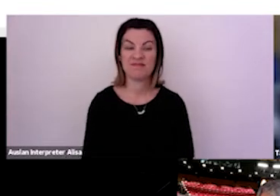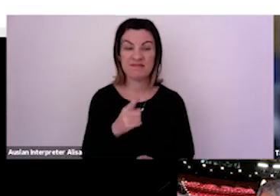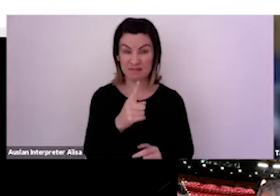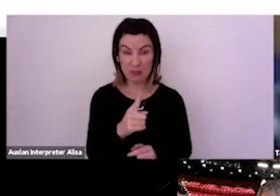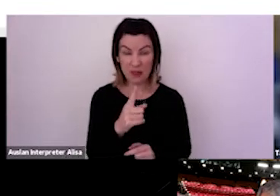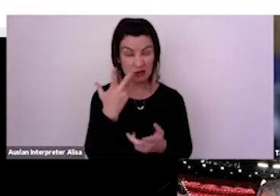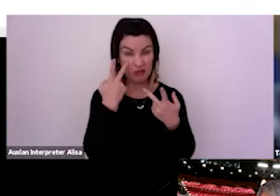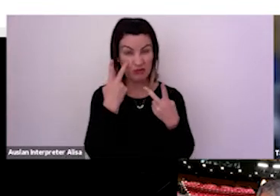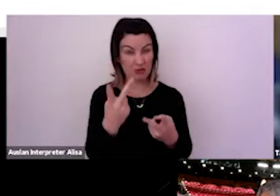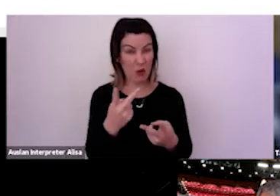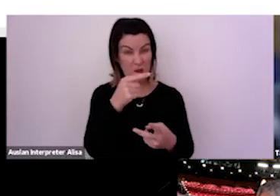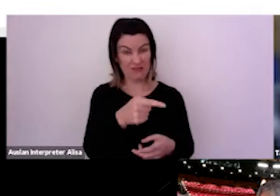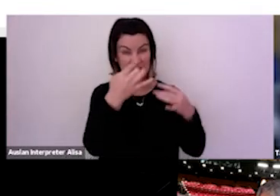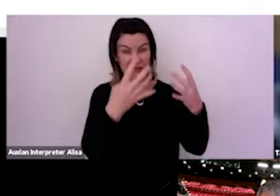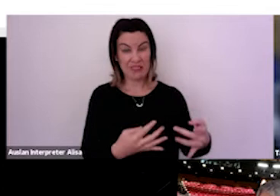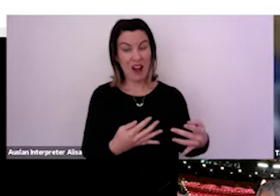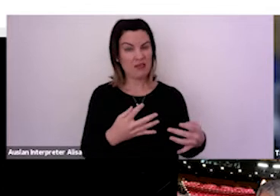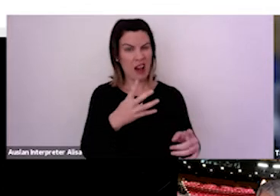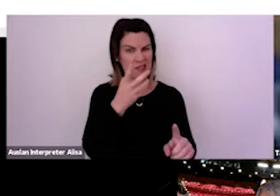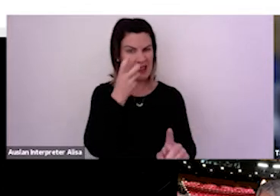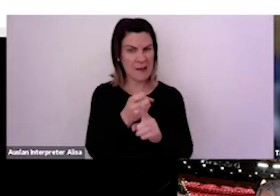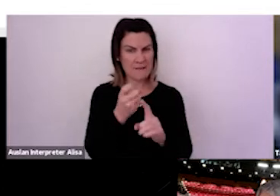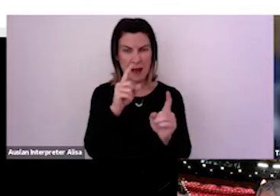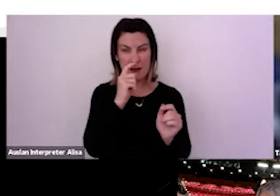So when we look at people's risk tolerance, and that is how they